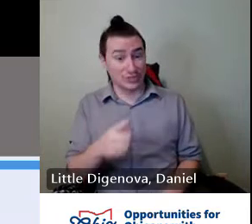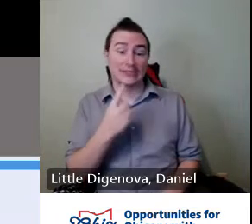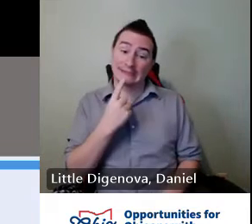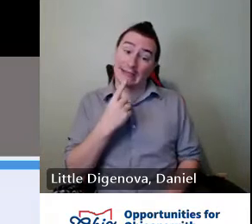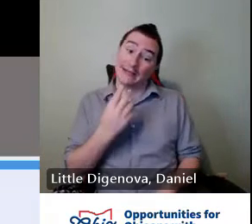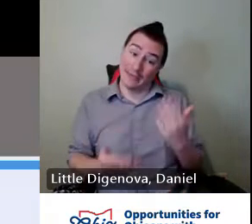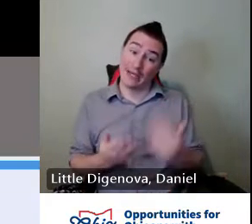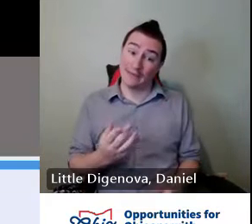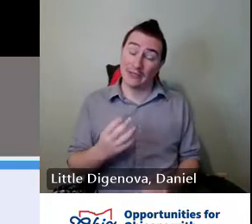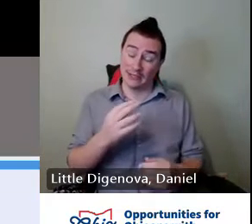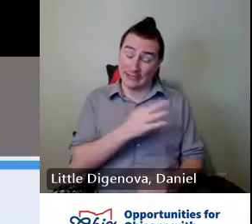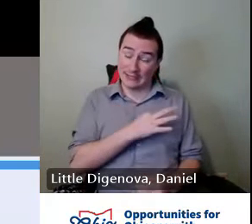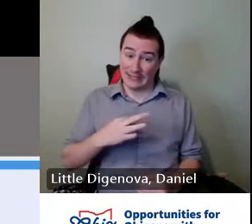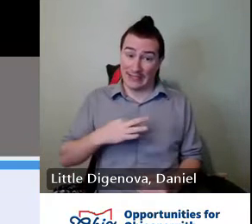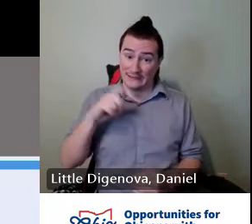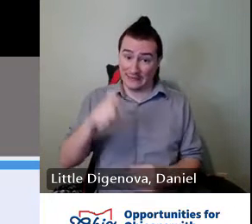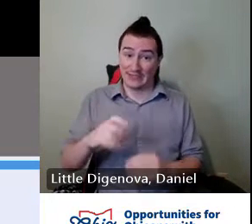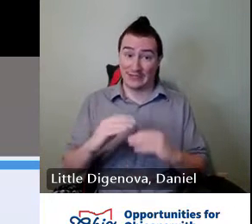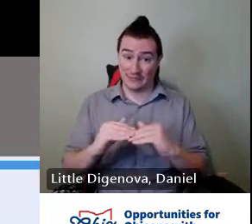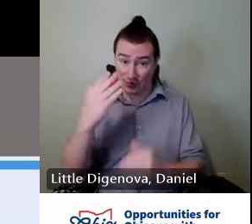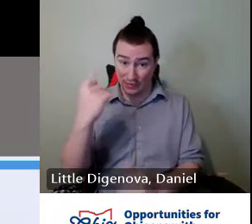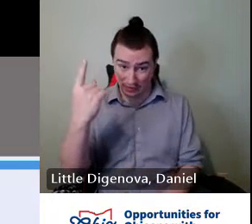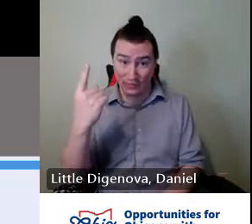accommodation based on the way the TBI impacted them.